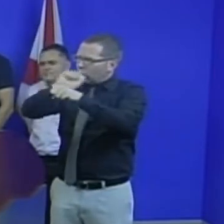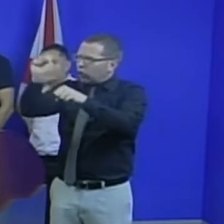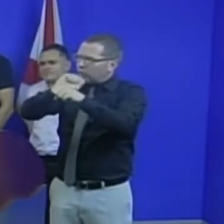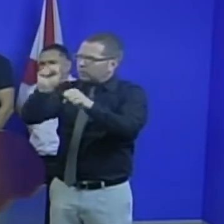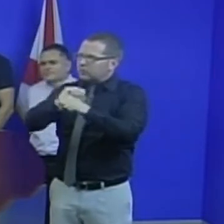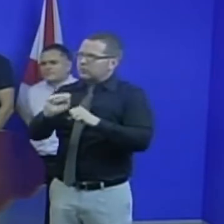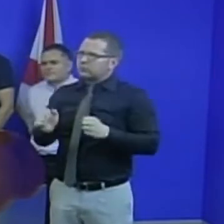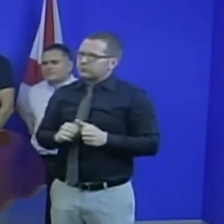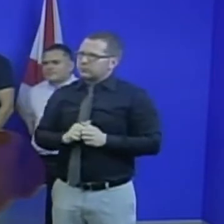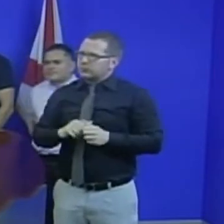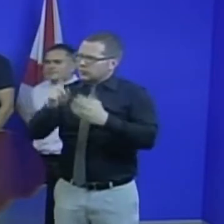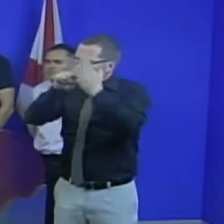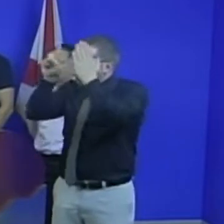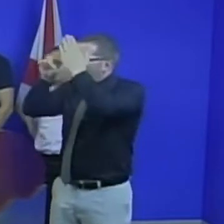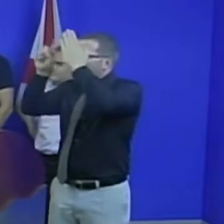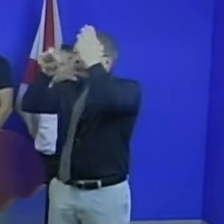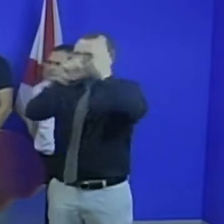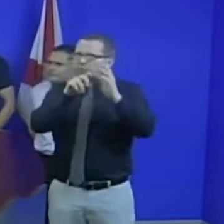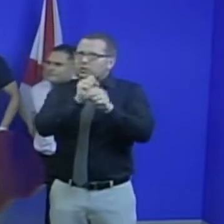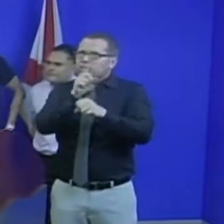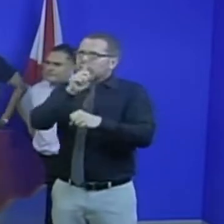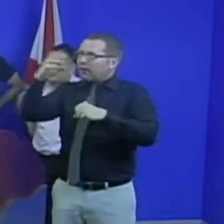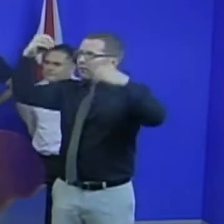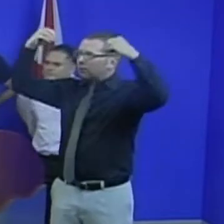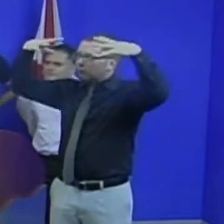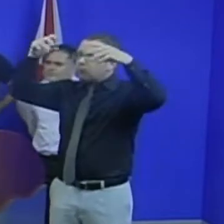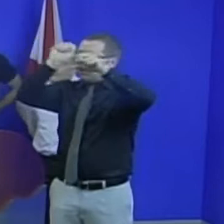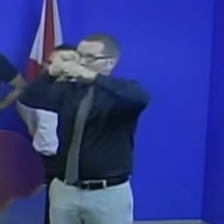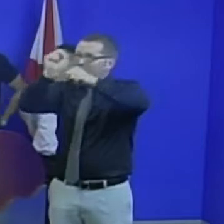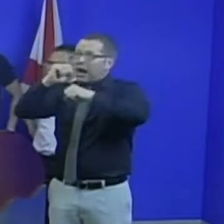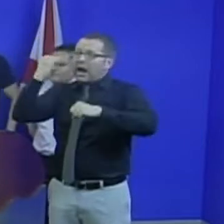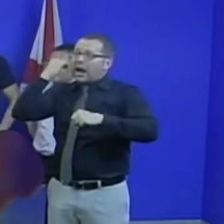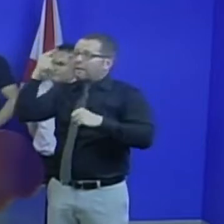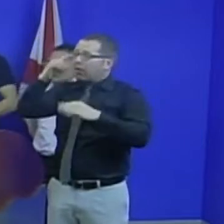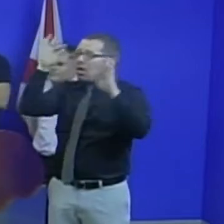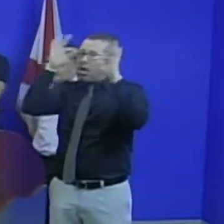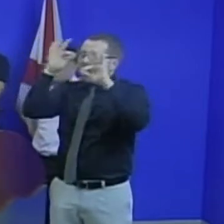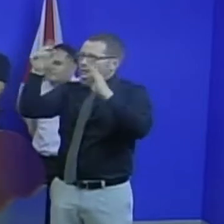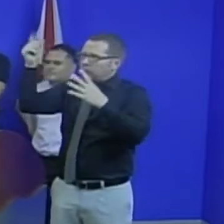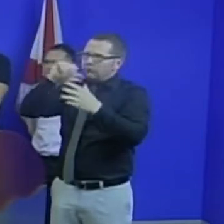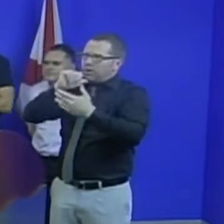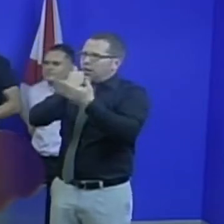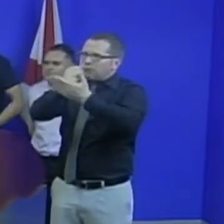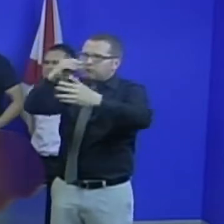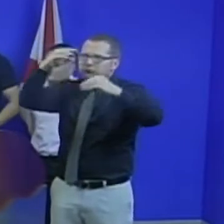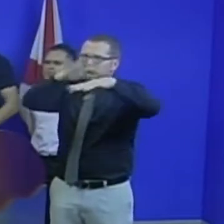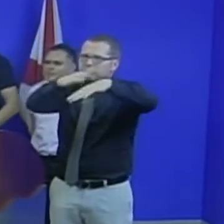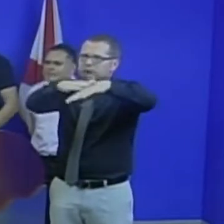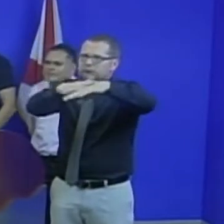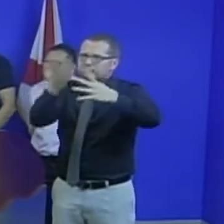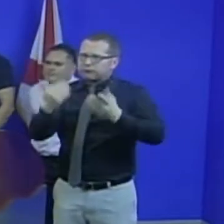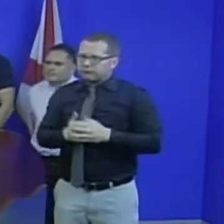CABIN FEVER YOUR MIGHT BE CURIOUS, IT'S IMPORTANT TO HOLD AND STAY INSIDE. WAIT FOR THE MESSAGES FROM LOCAL